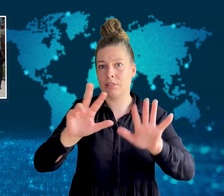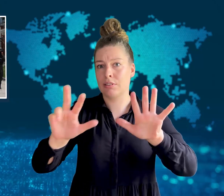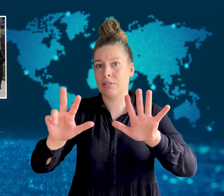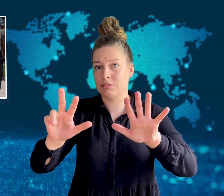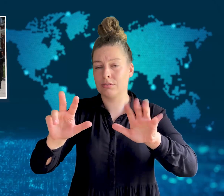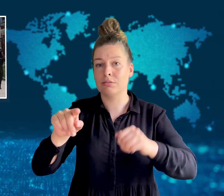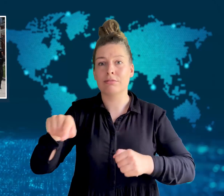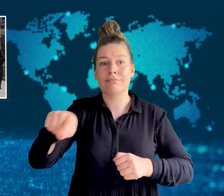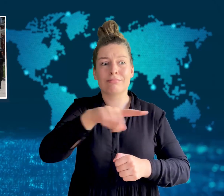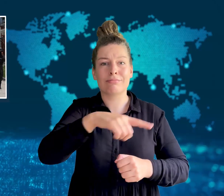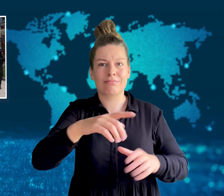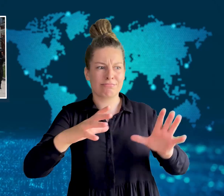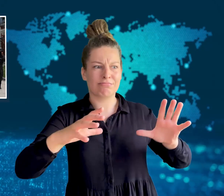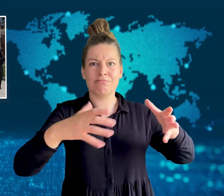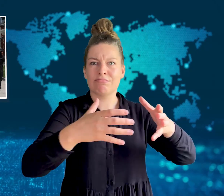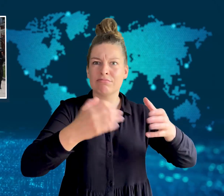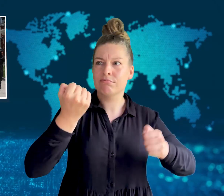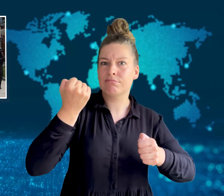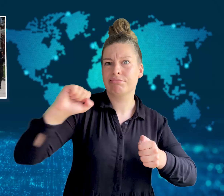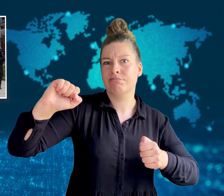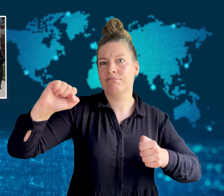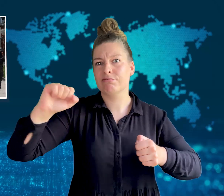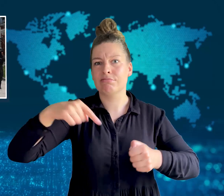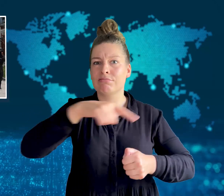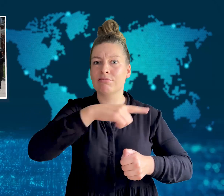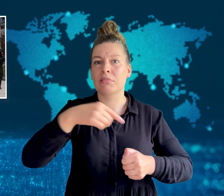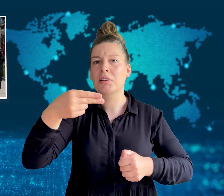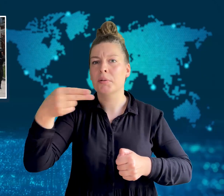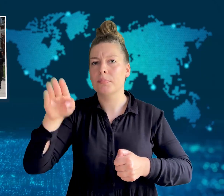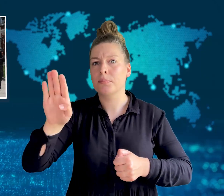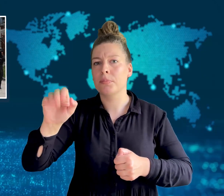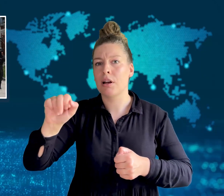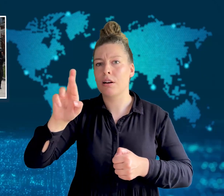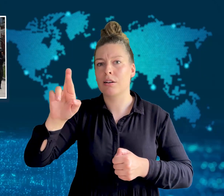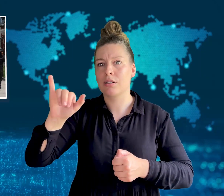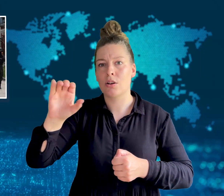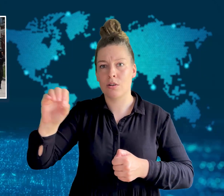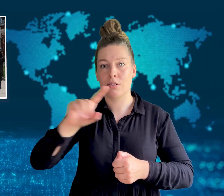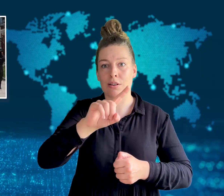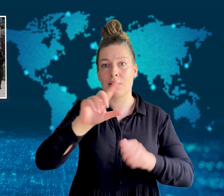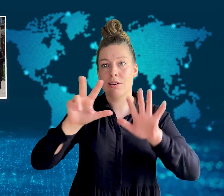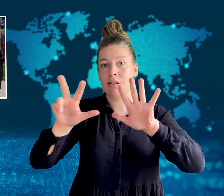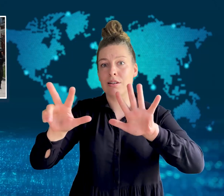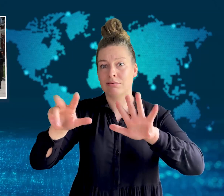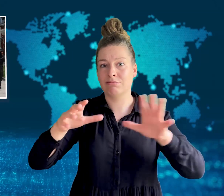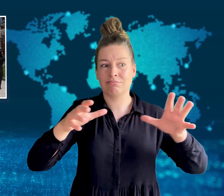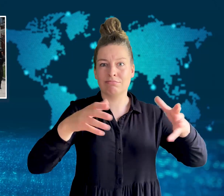48 inmates were killed.